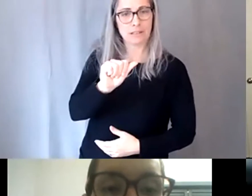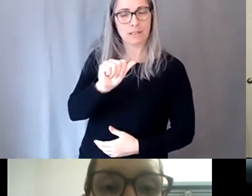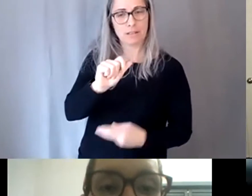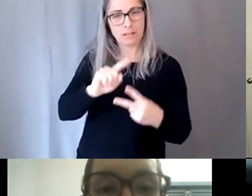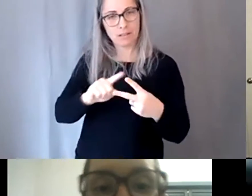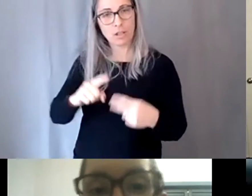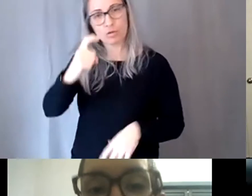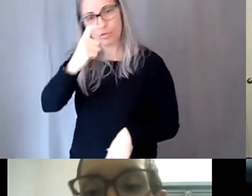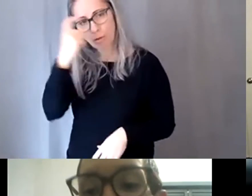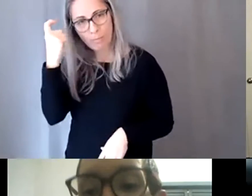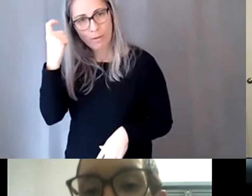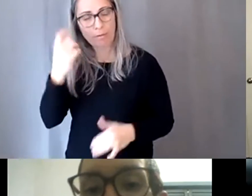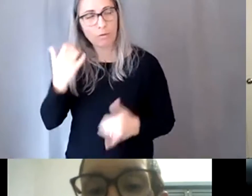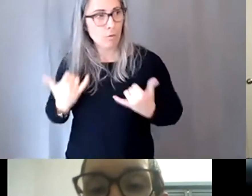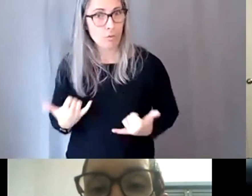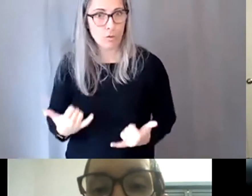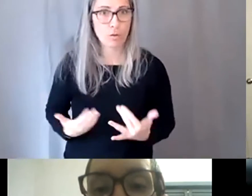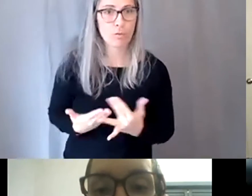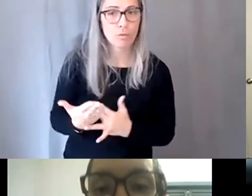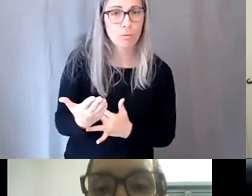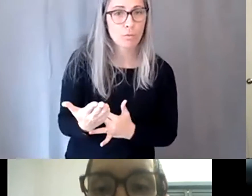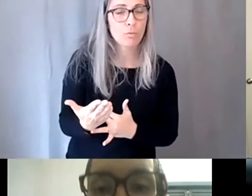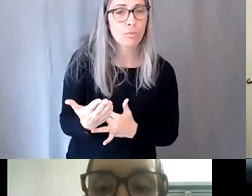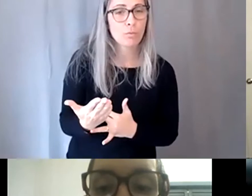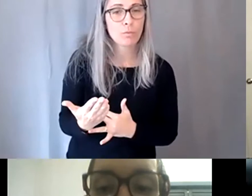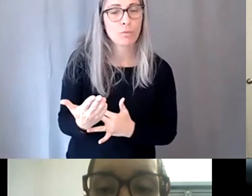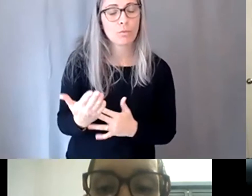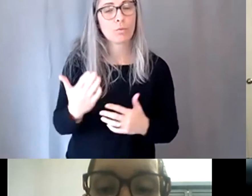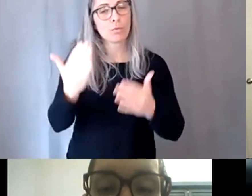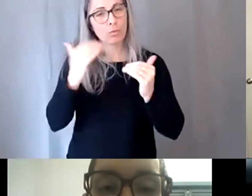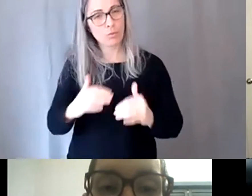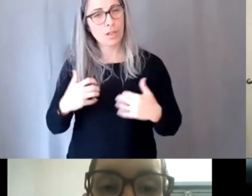traumas that people are experiencing and healing so if you haven't had the